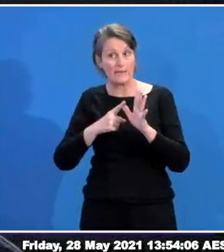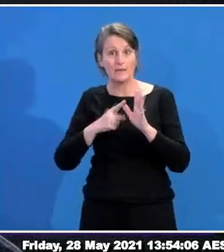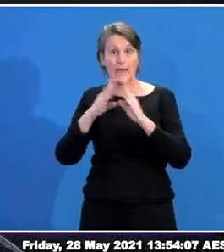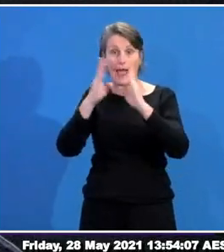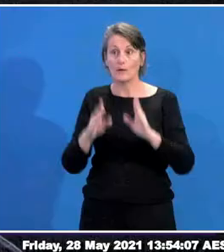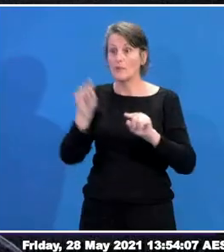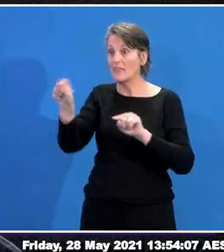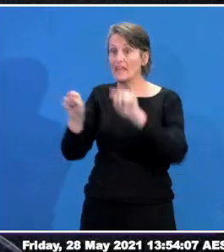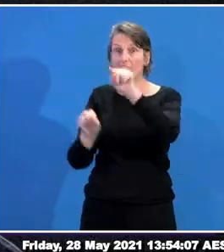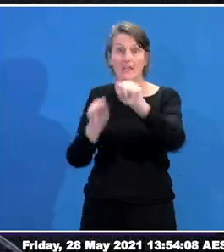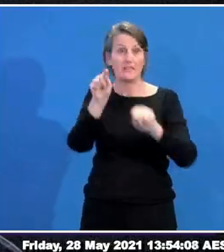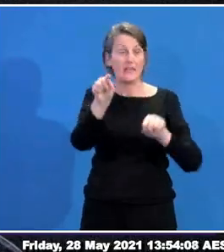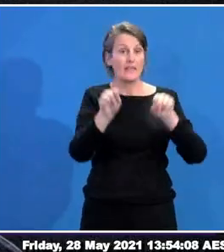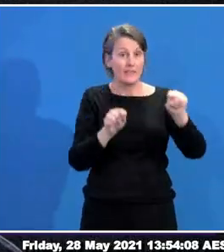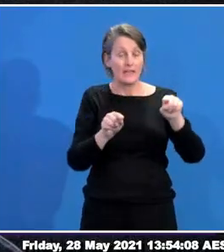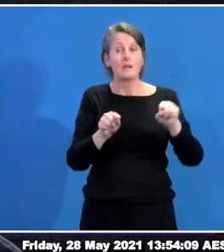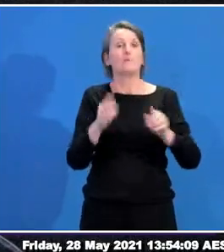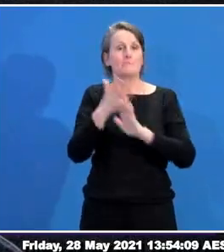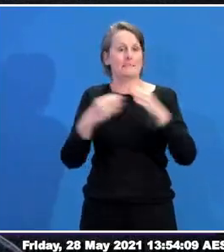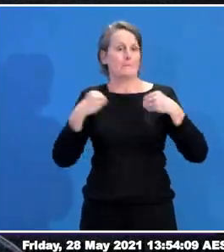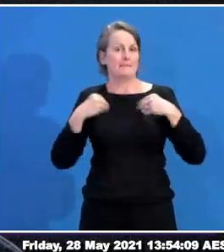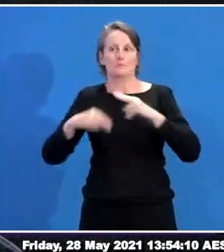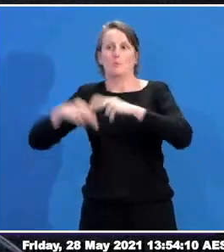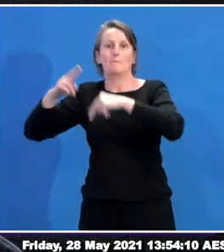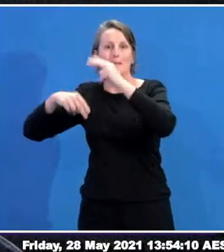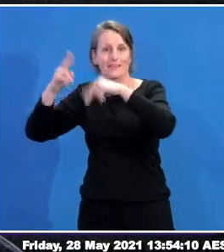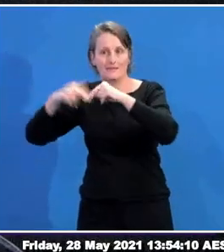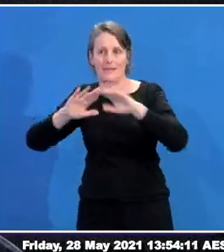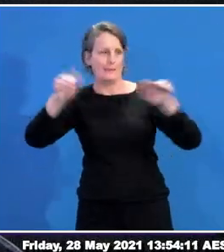They are building and the matching can occur later on.